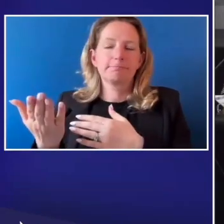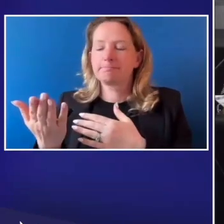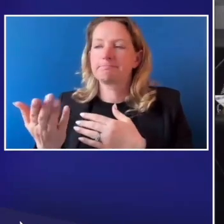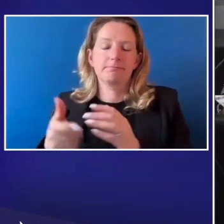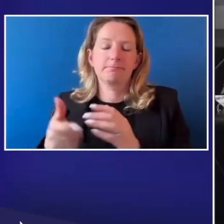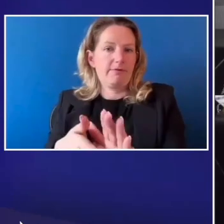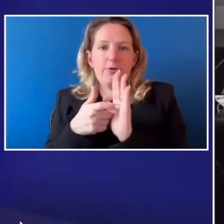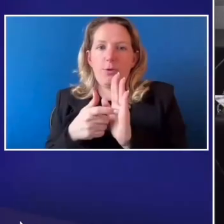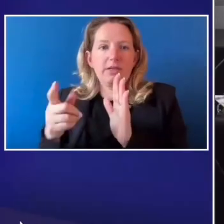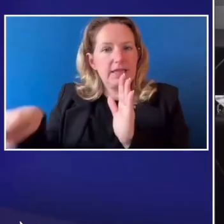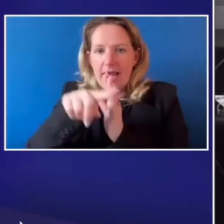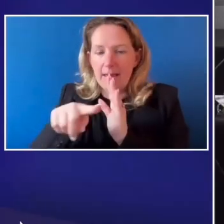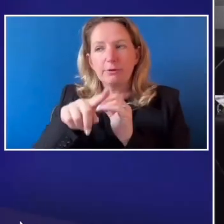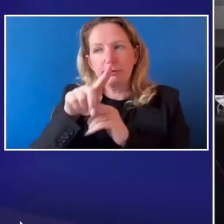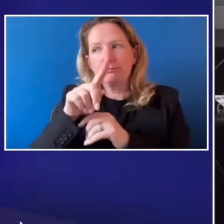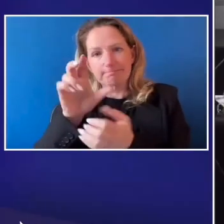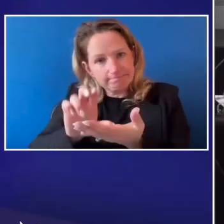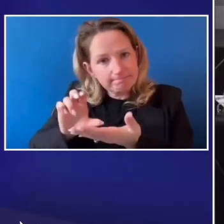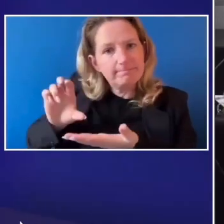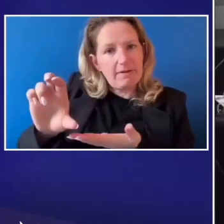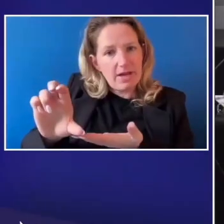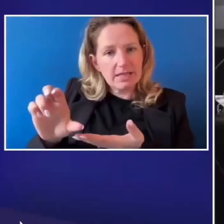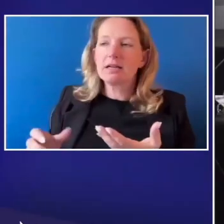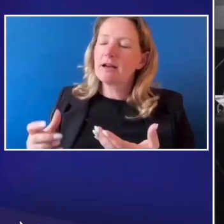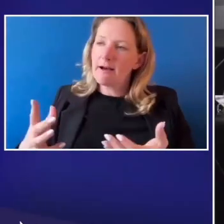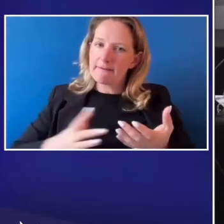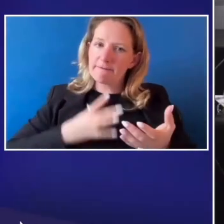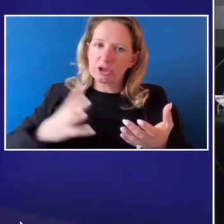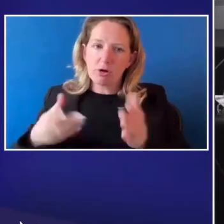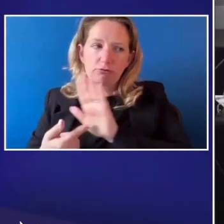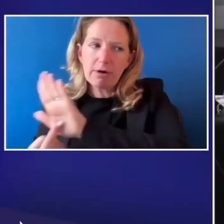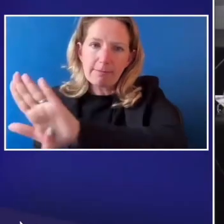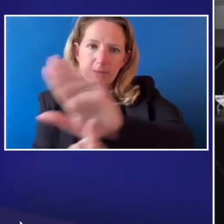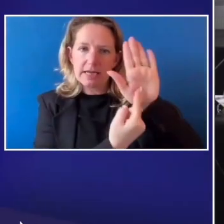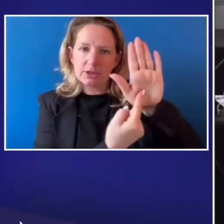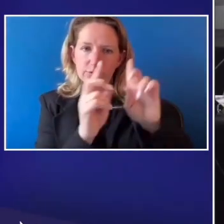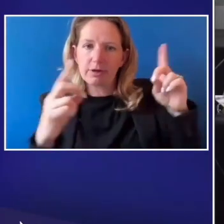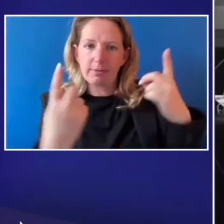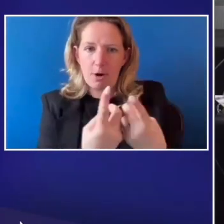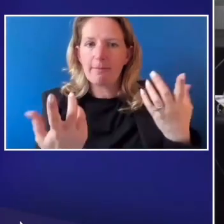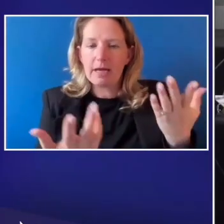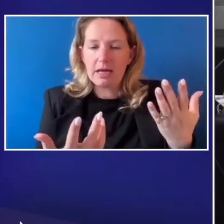is now making an official representation to the department. It's not just, you know, there's this invisible